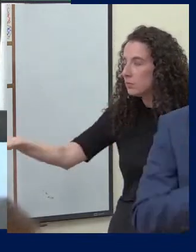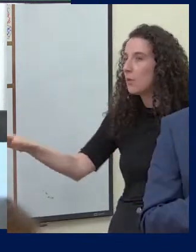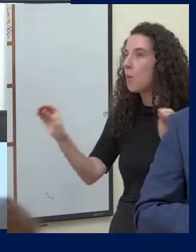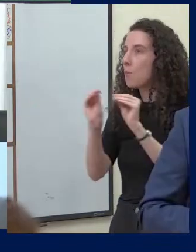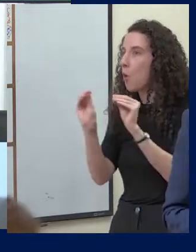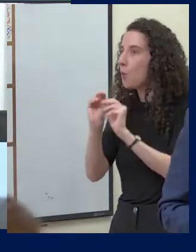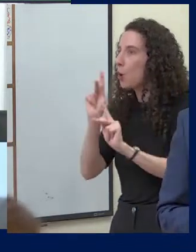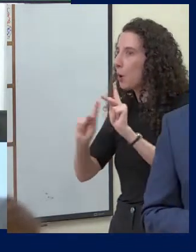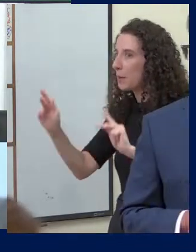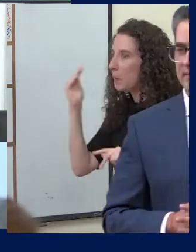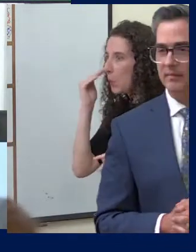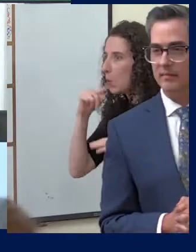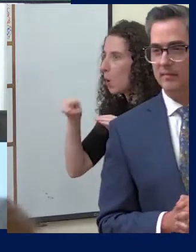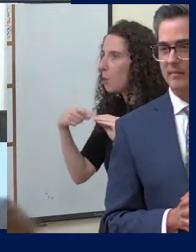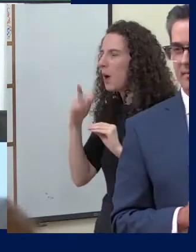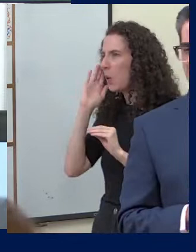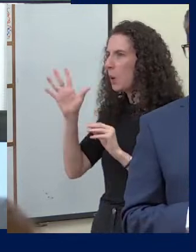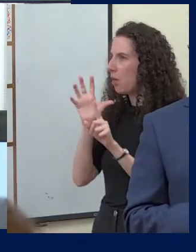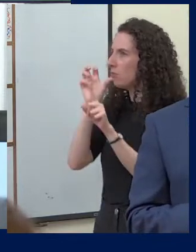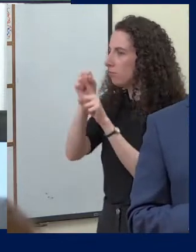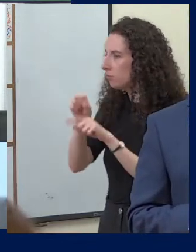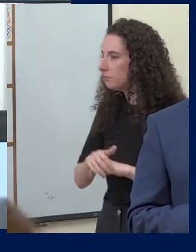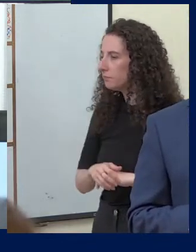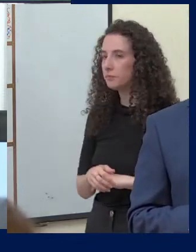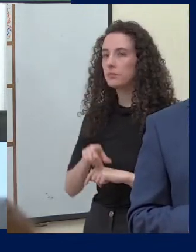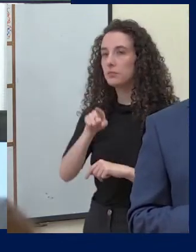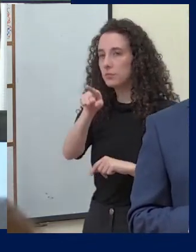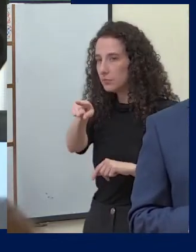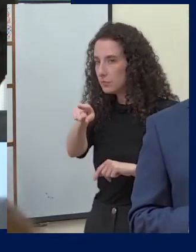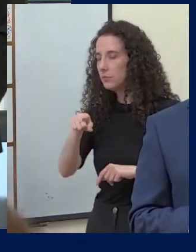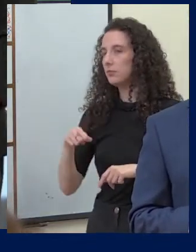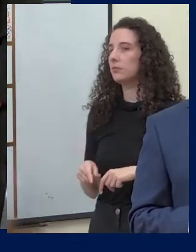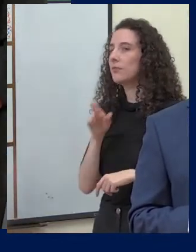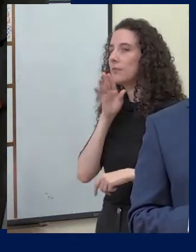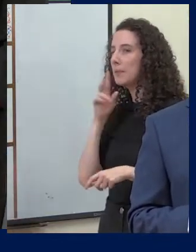[speaking Spanish] >> [speaking Spanish]